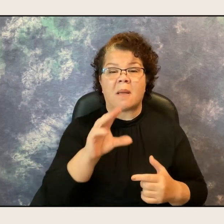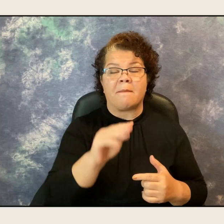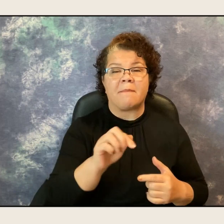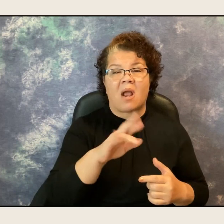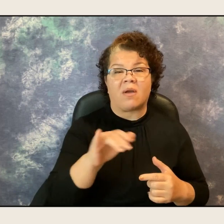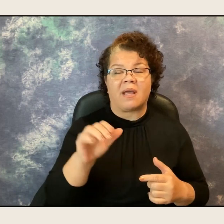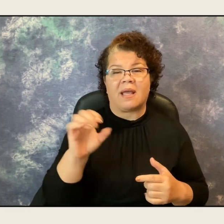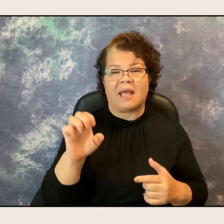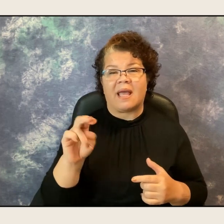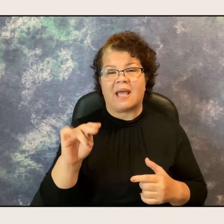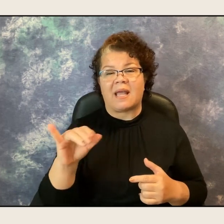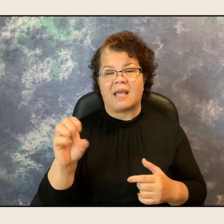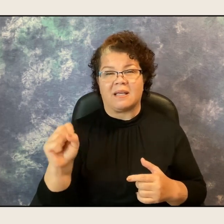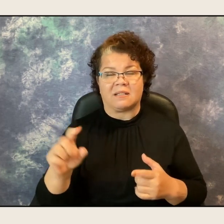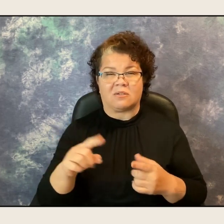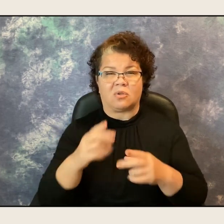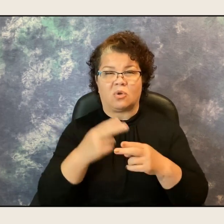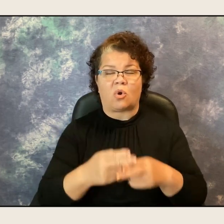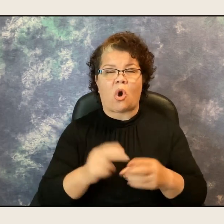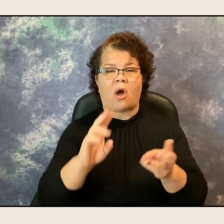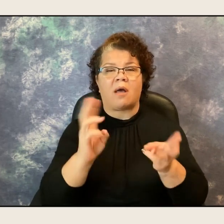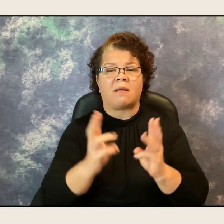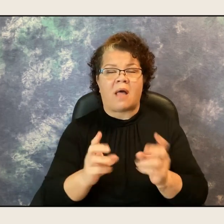"Climate Change isn't the First Existential Threat."